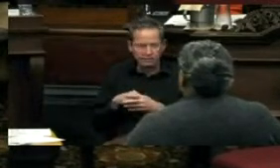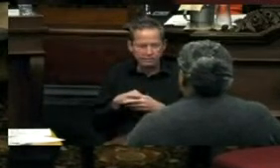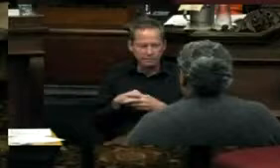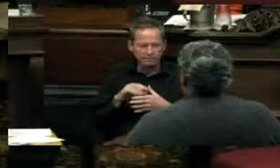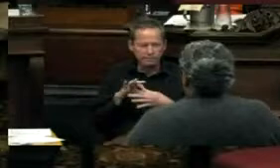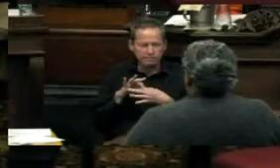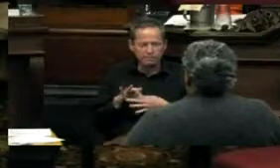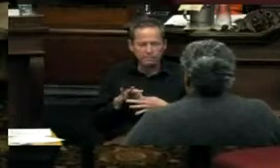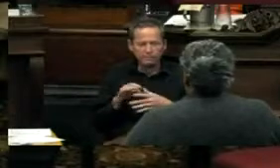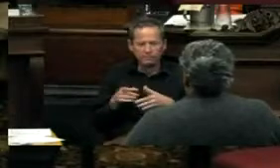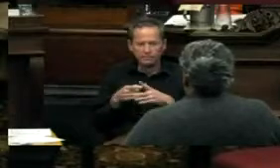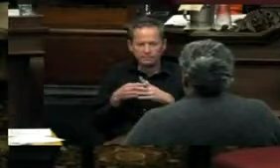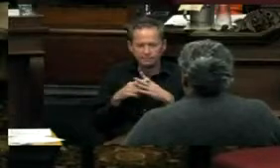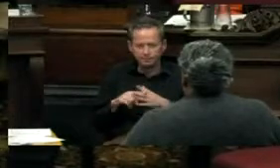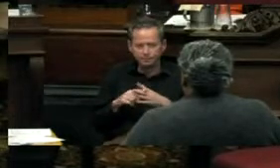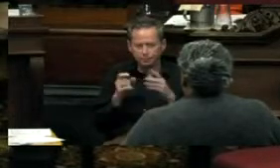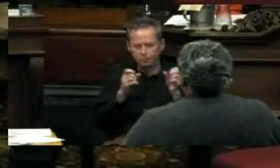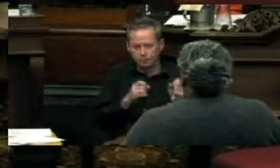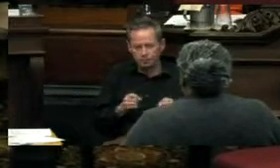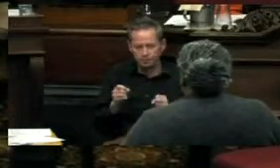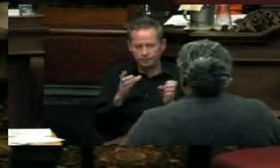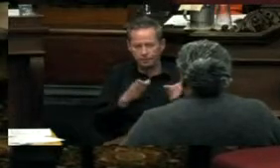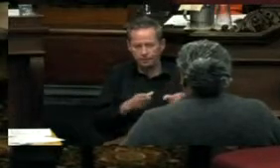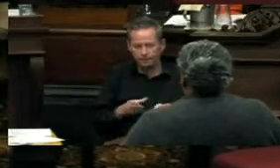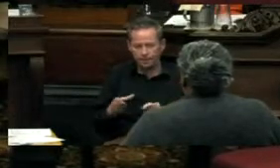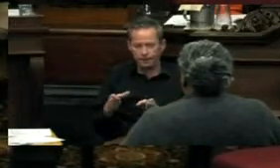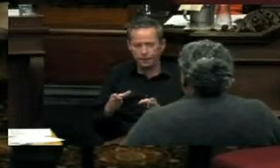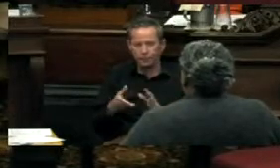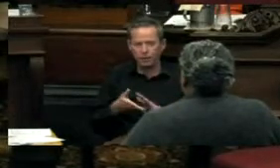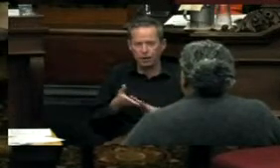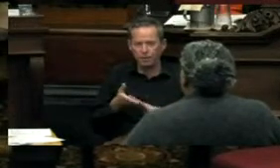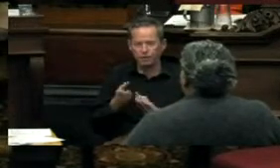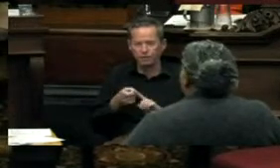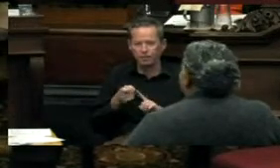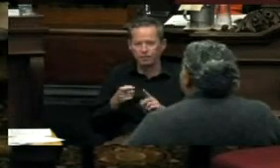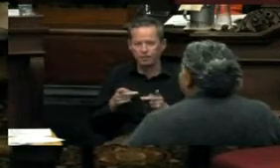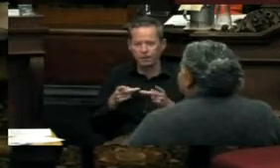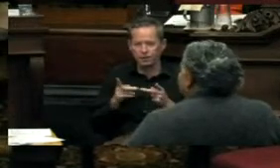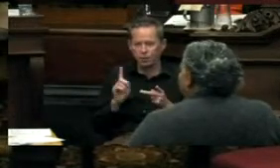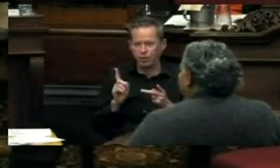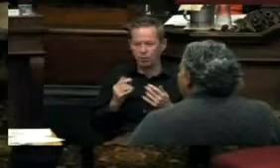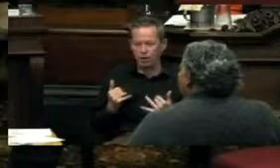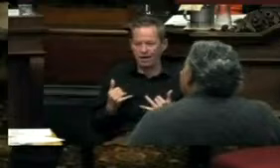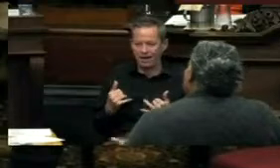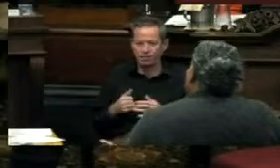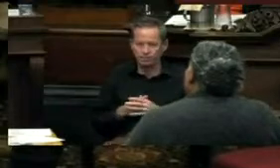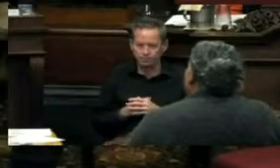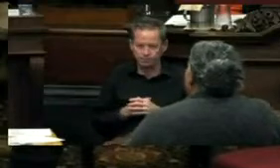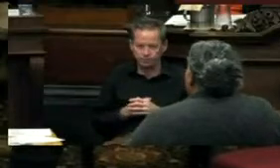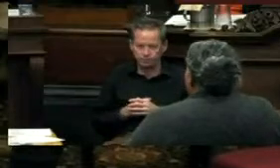the way or partially. But we can't as it relates to starting